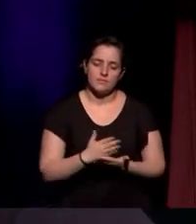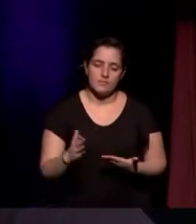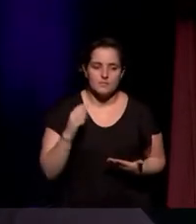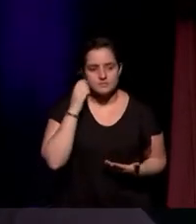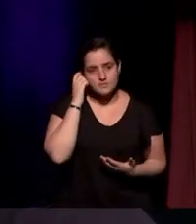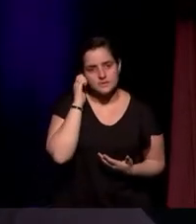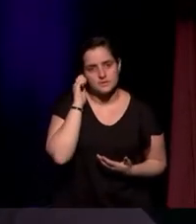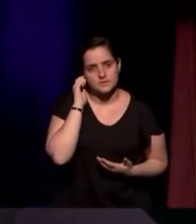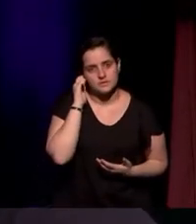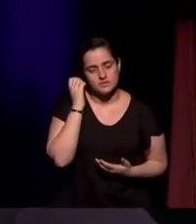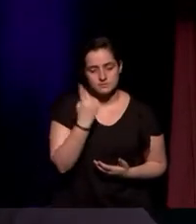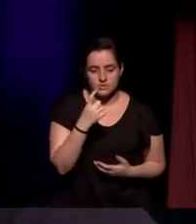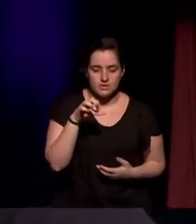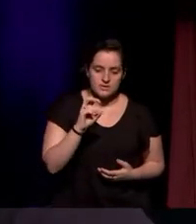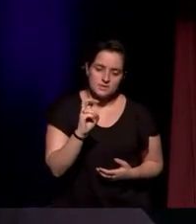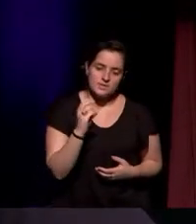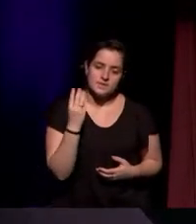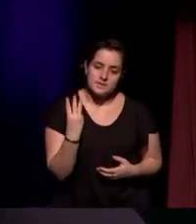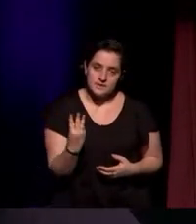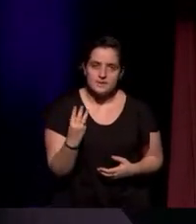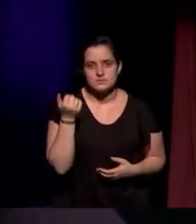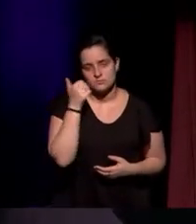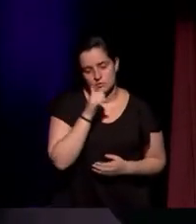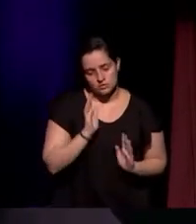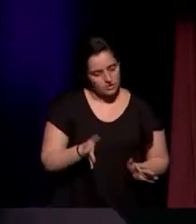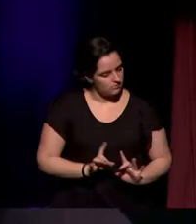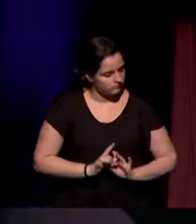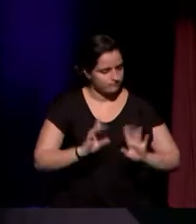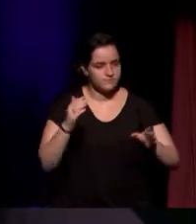in 1953, the woman can vote.